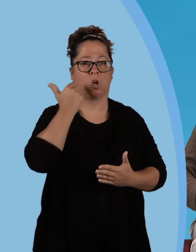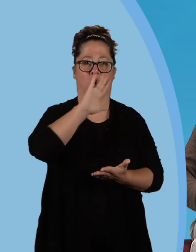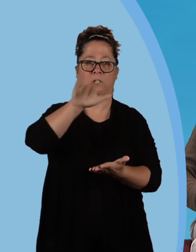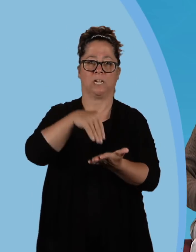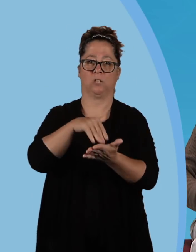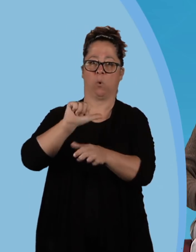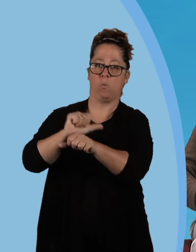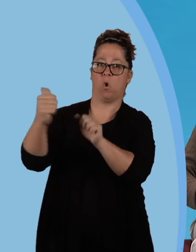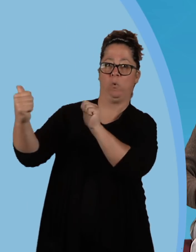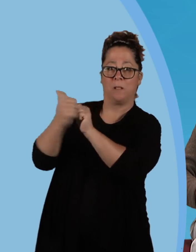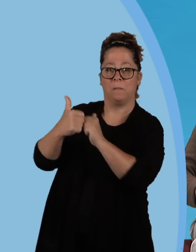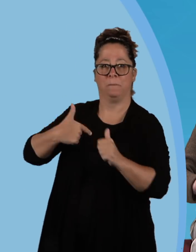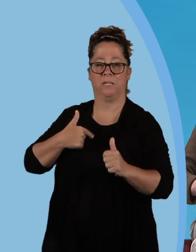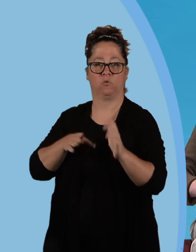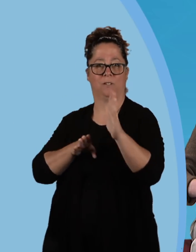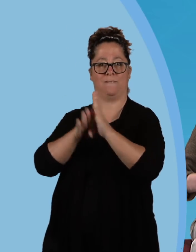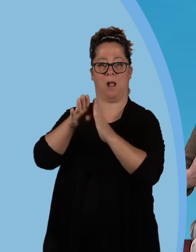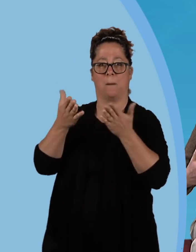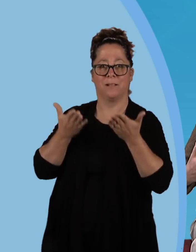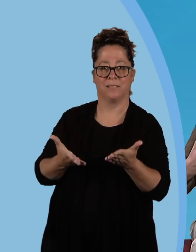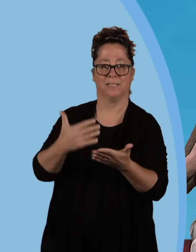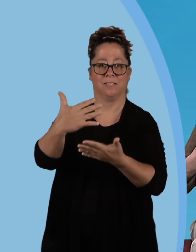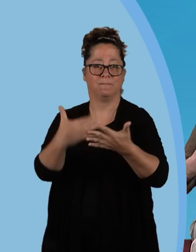working with me on developing these,